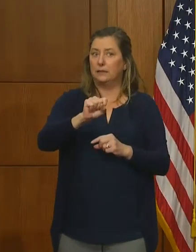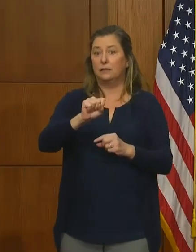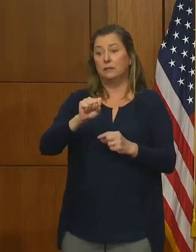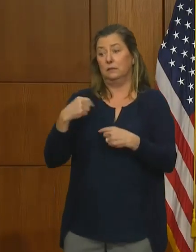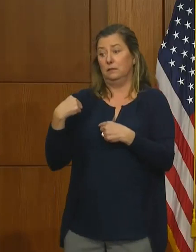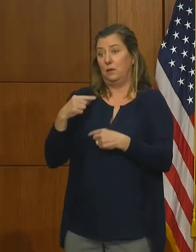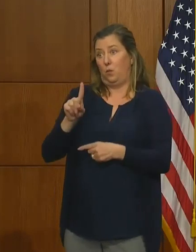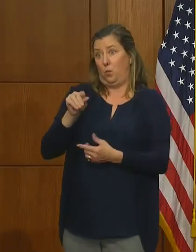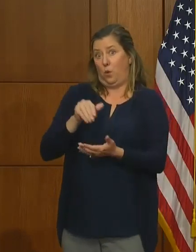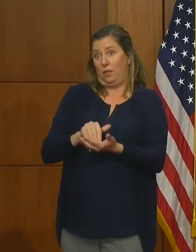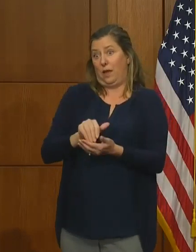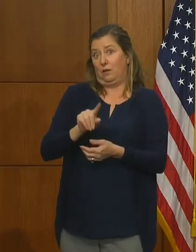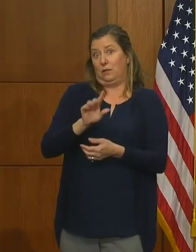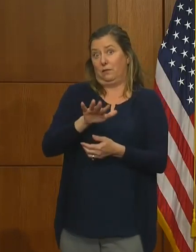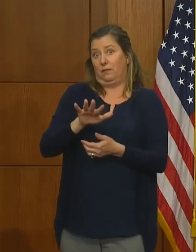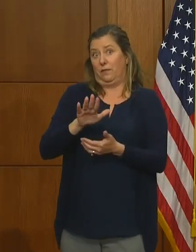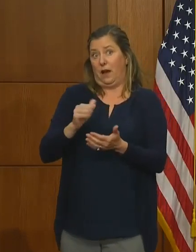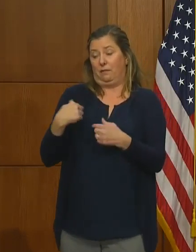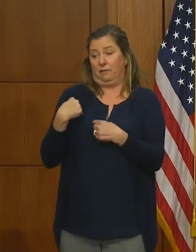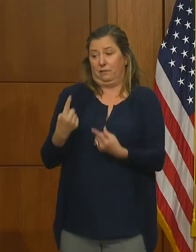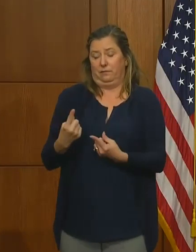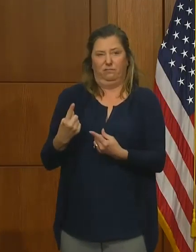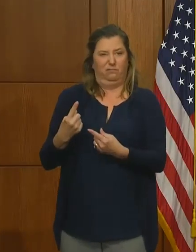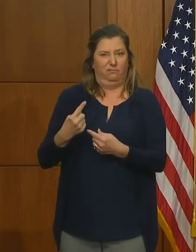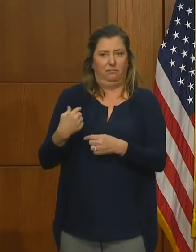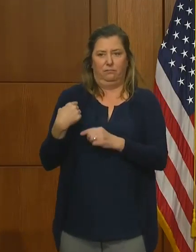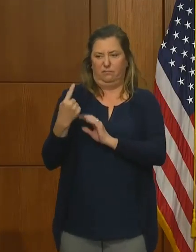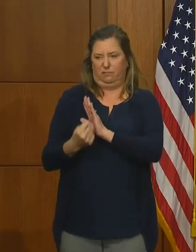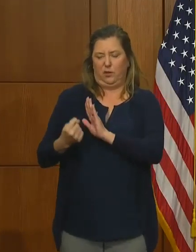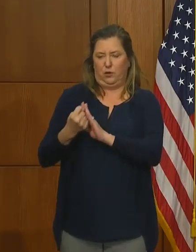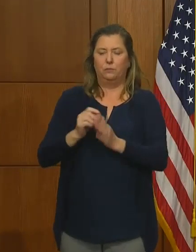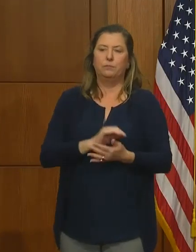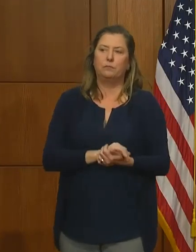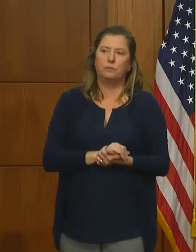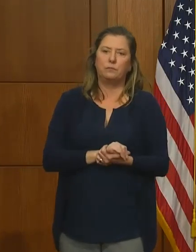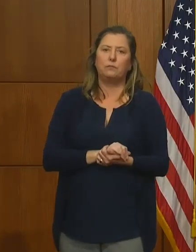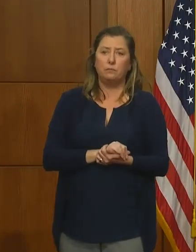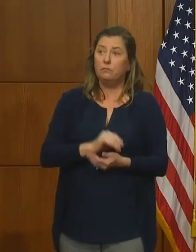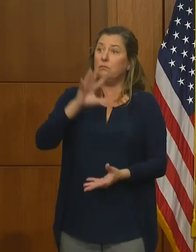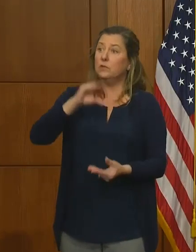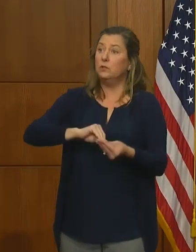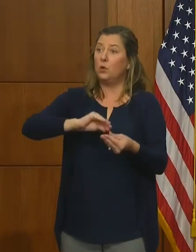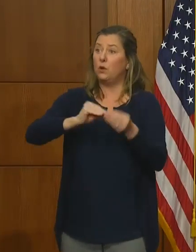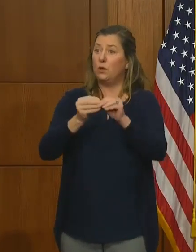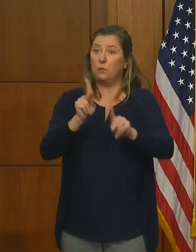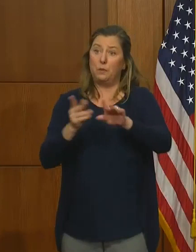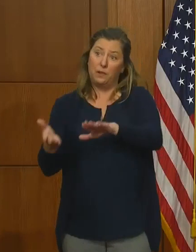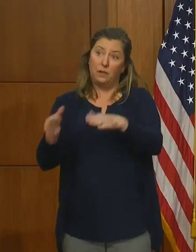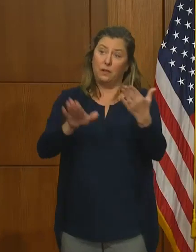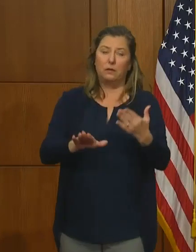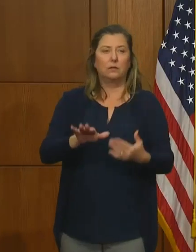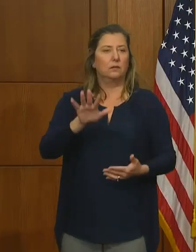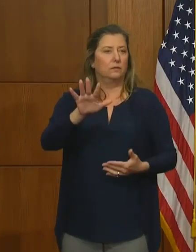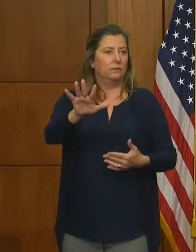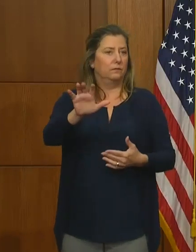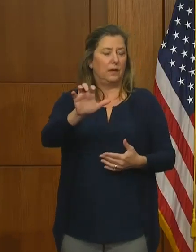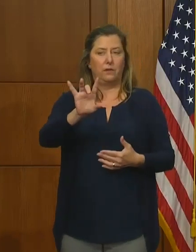THOUSAND NINE HUNDRED AND ONE K. CASES THAT'S ONE THOUSAND AND FIFTY FIVE NEW CASES IN THE